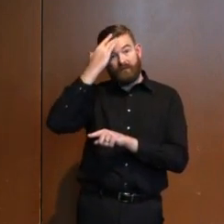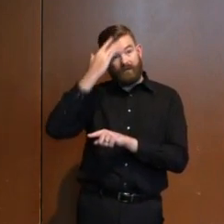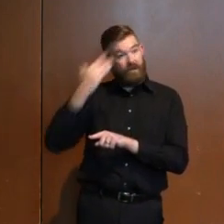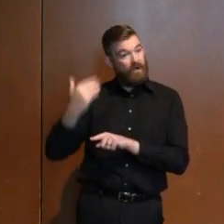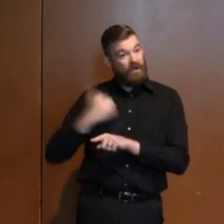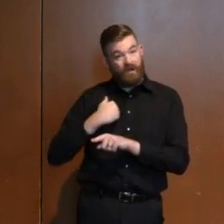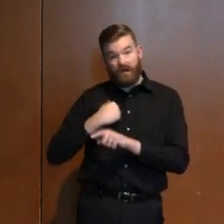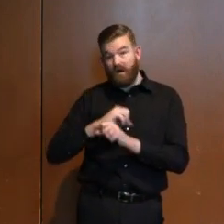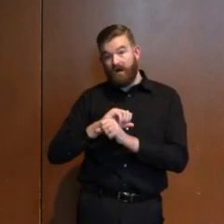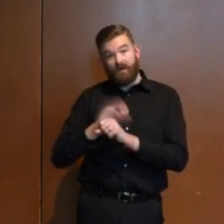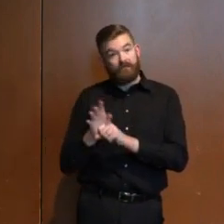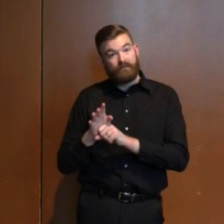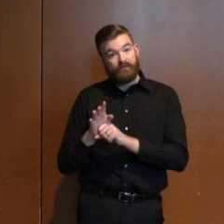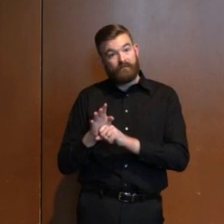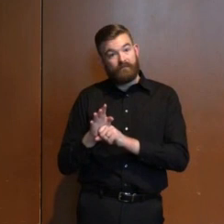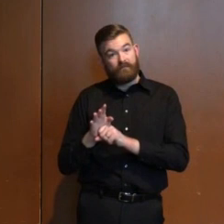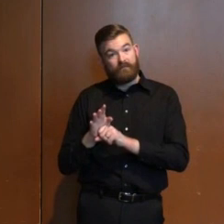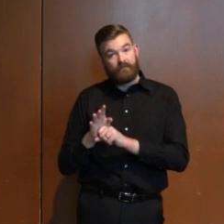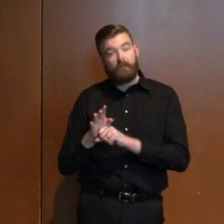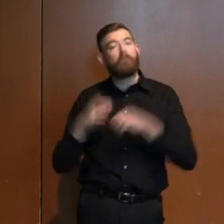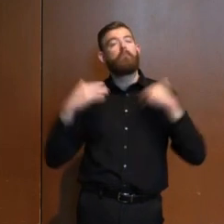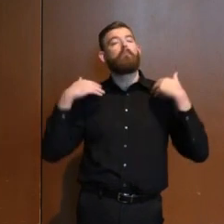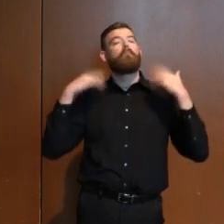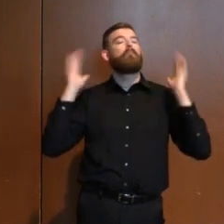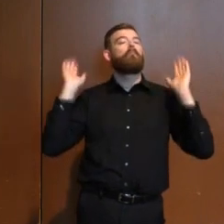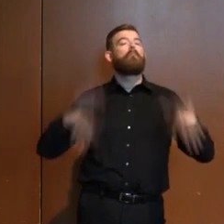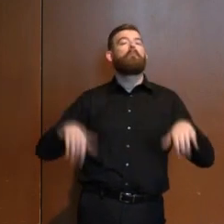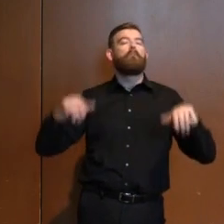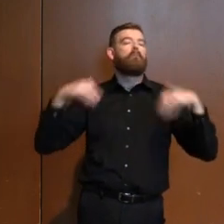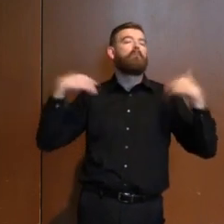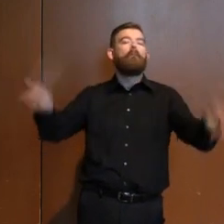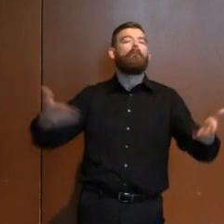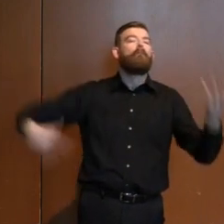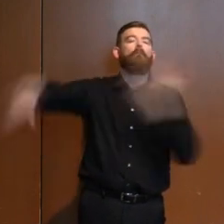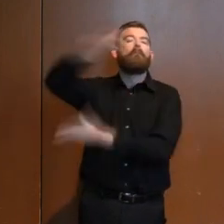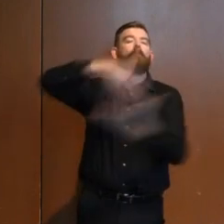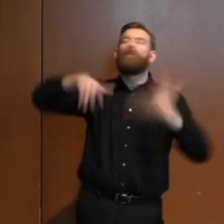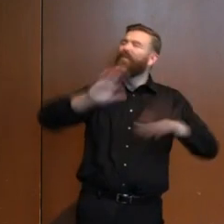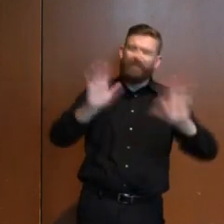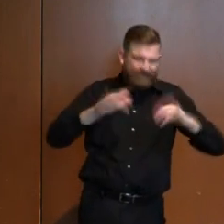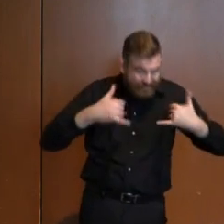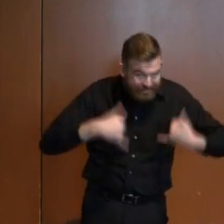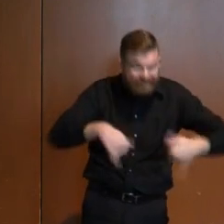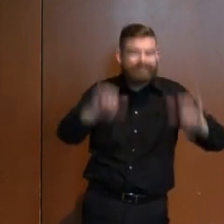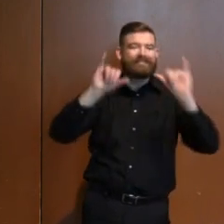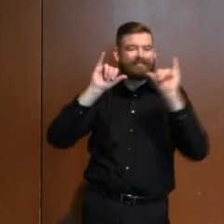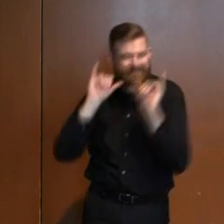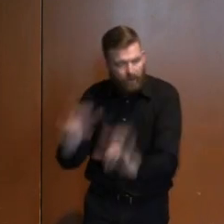OPTIMISM THEY'RE SICKER. THE MAJORITY OF PEOPLE TESTED ARE NEGATIVE. IF YOU'RE SICK STILL STAY HOME